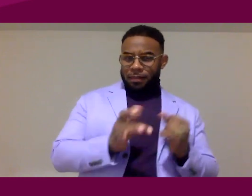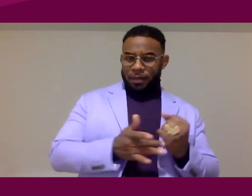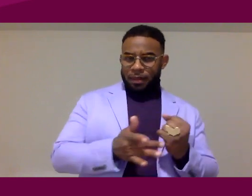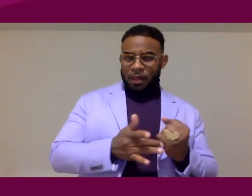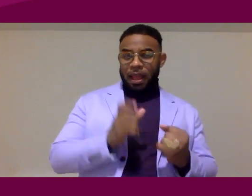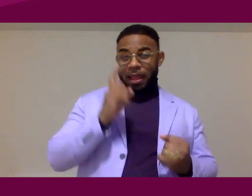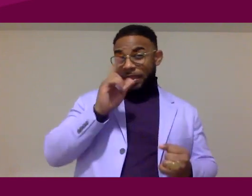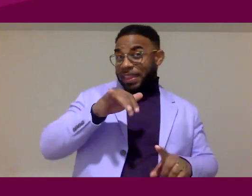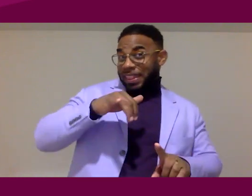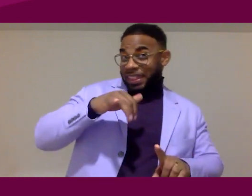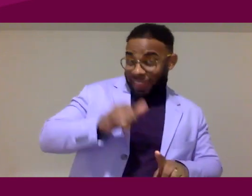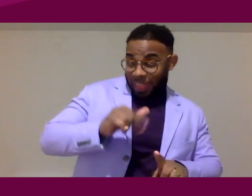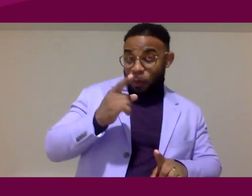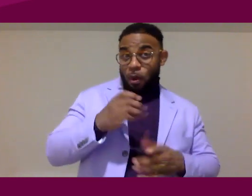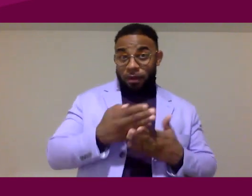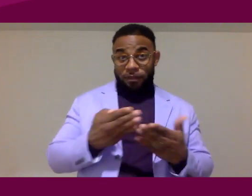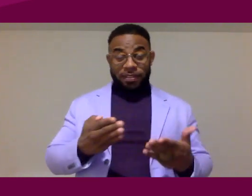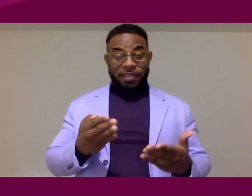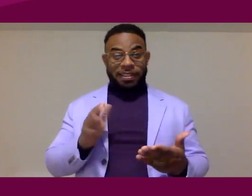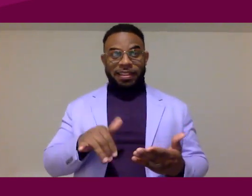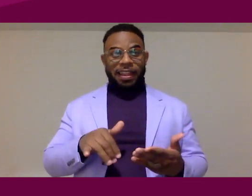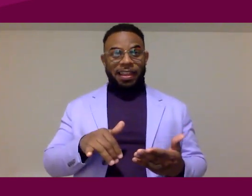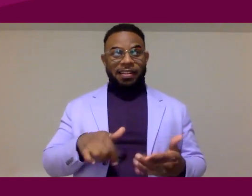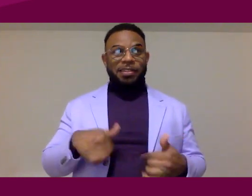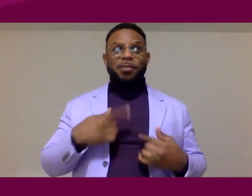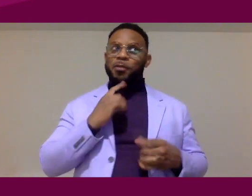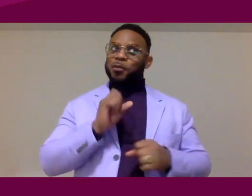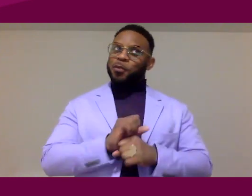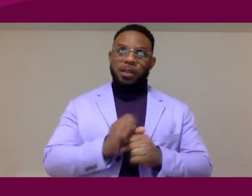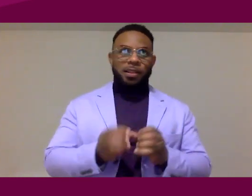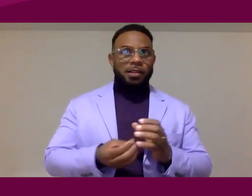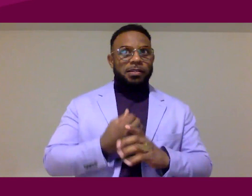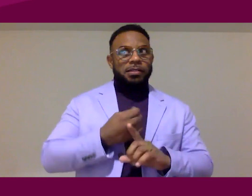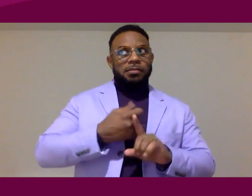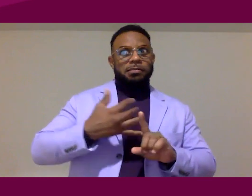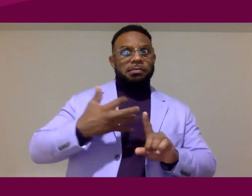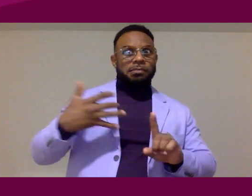I think that's one of the things that has really grown.